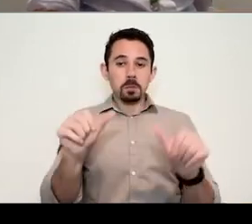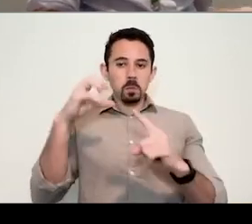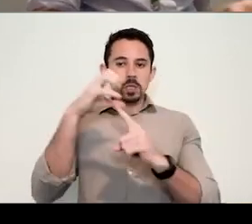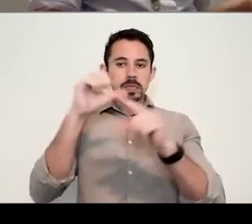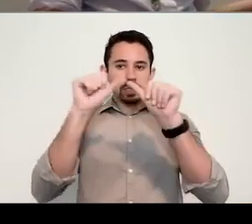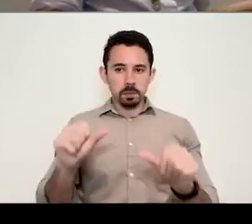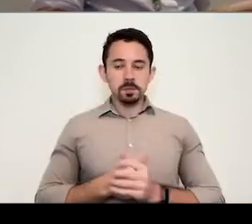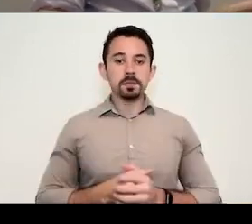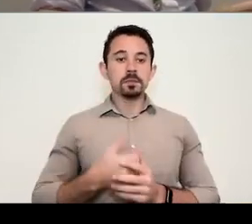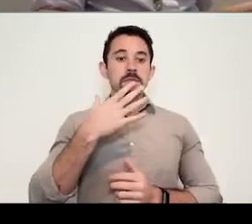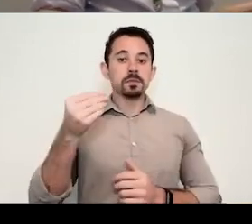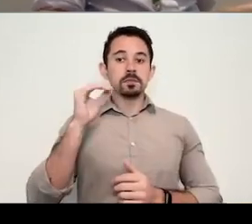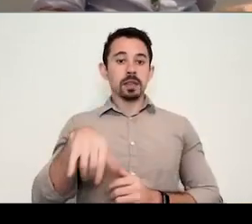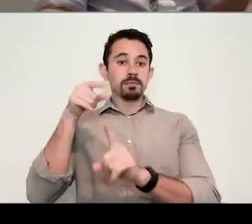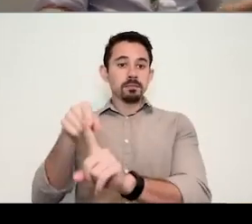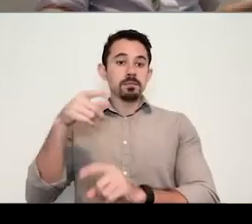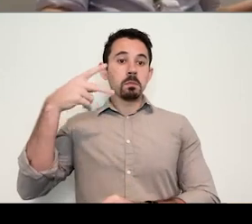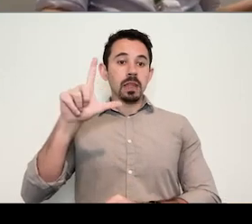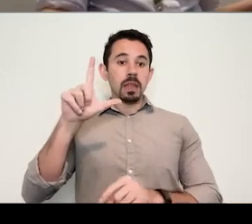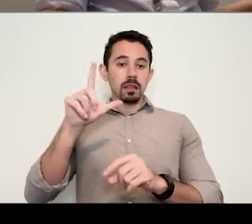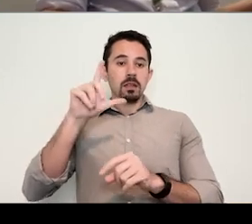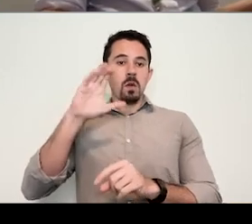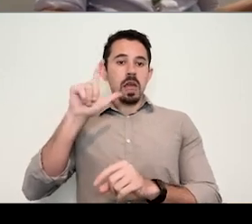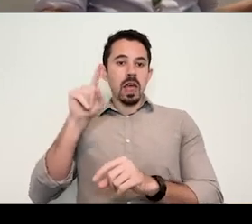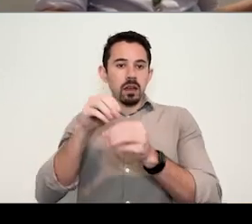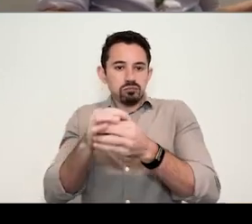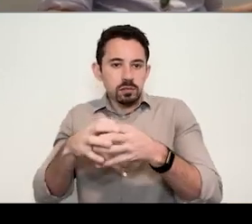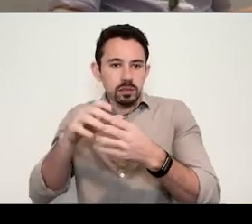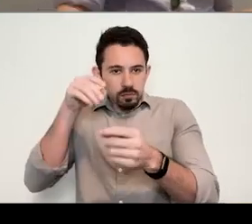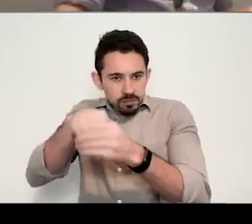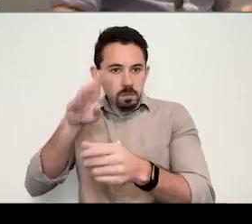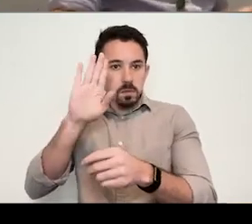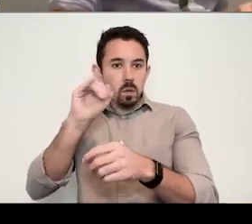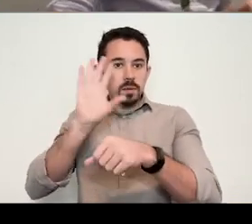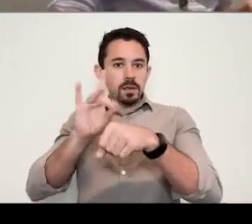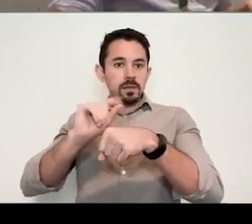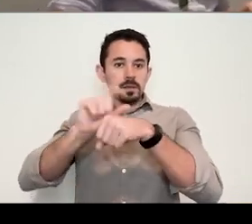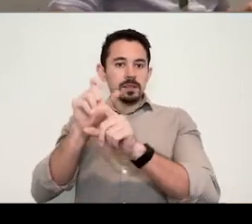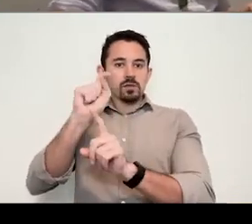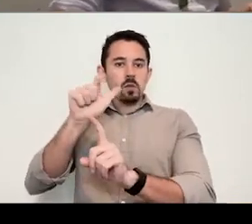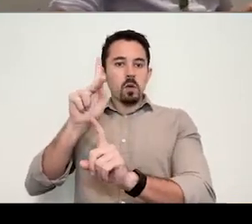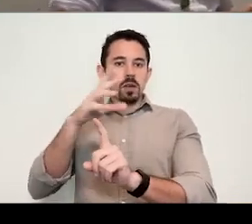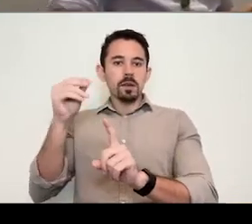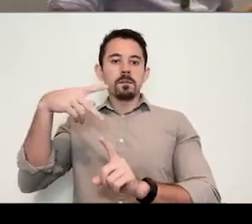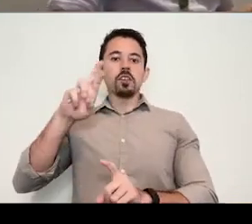and that Pel localizes to the biofilm stalk and periphery. Shown in yellow is DNA which